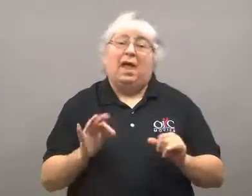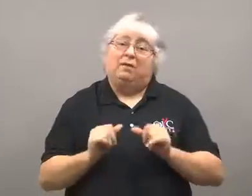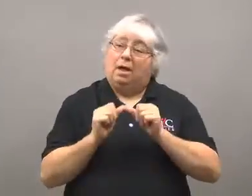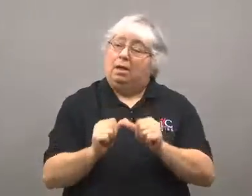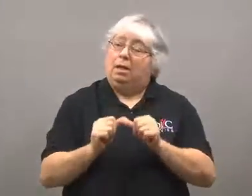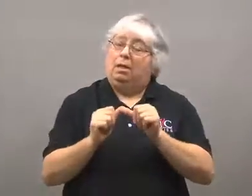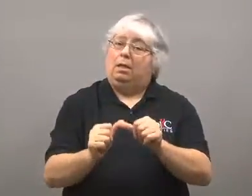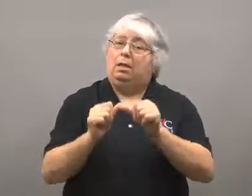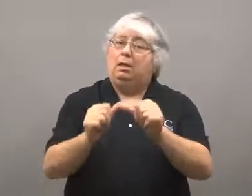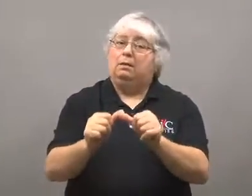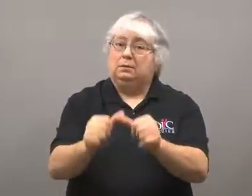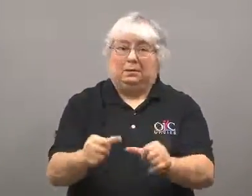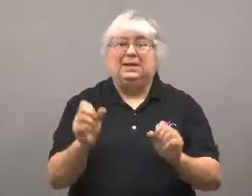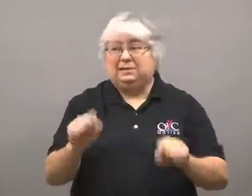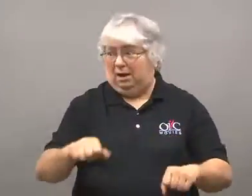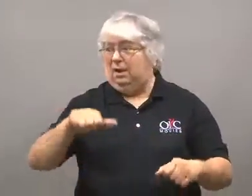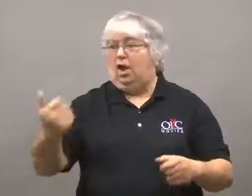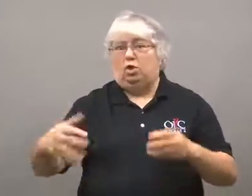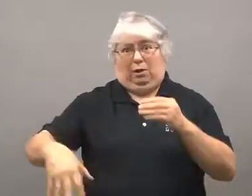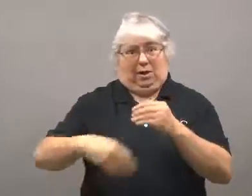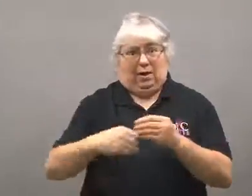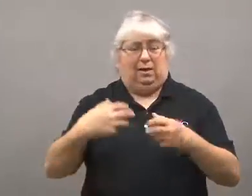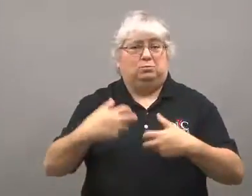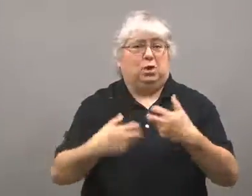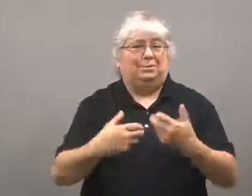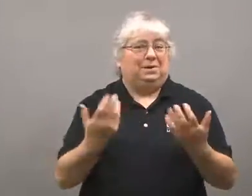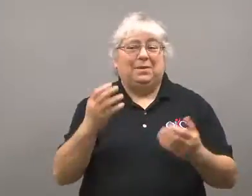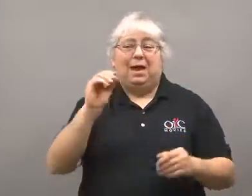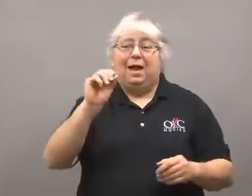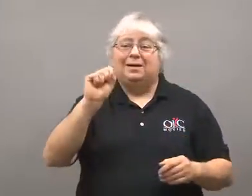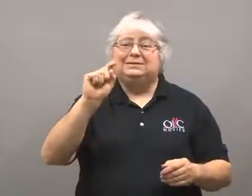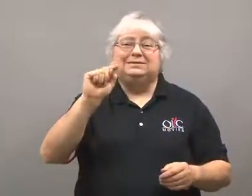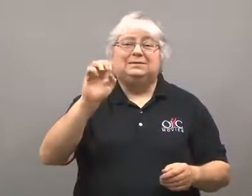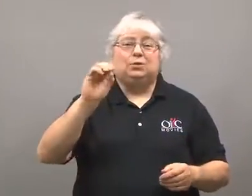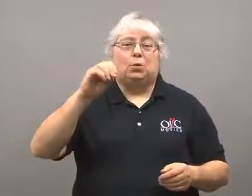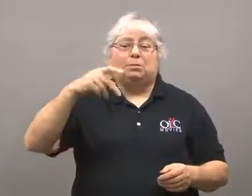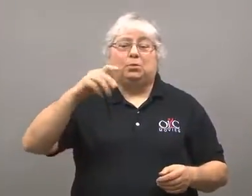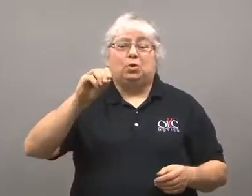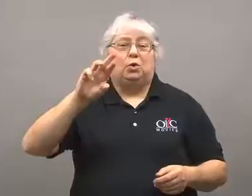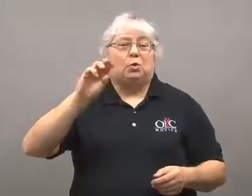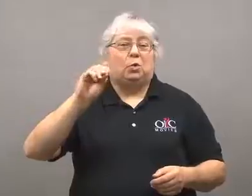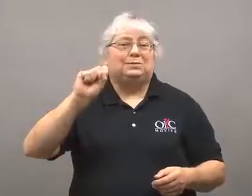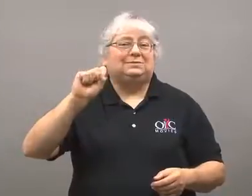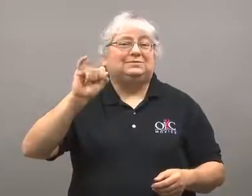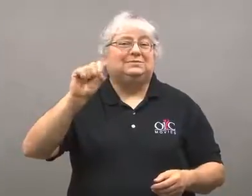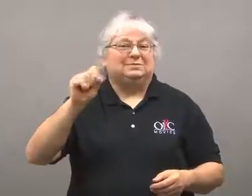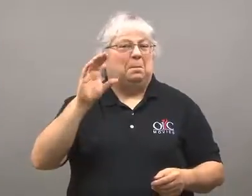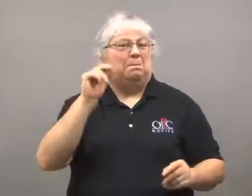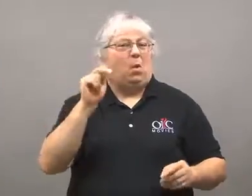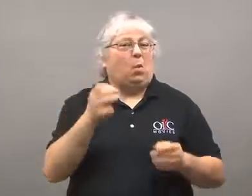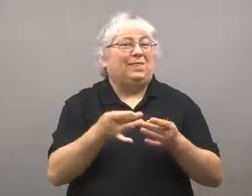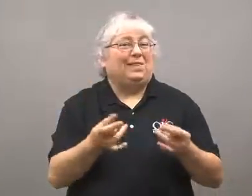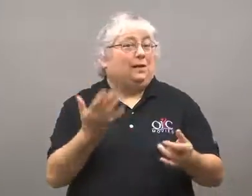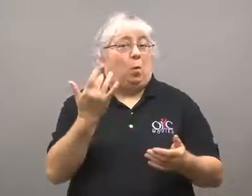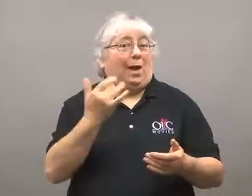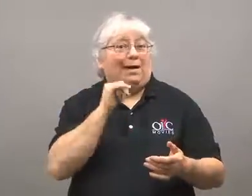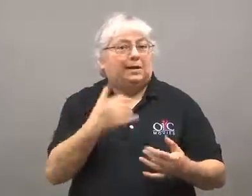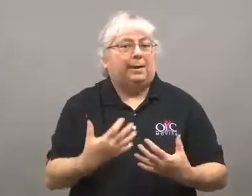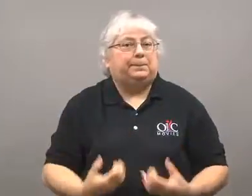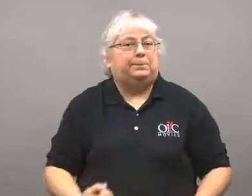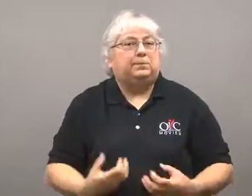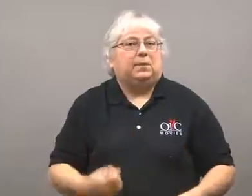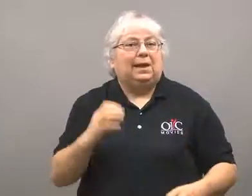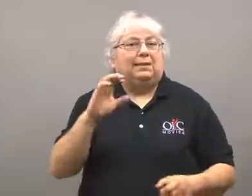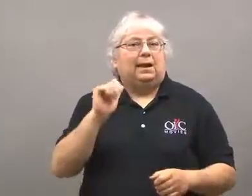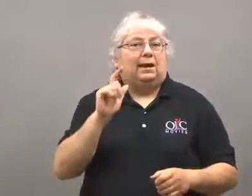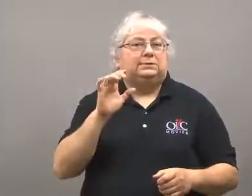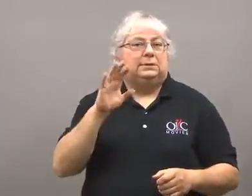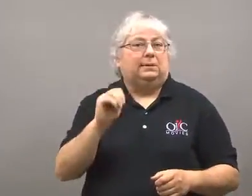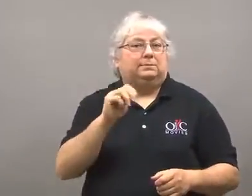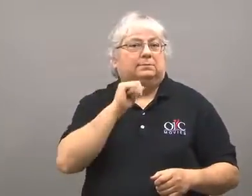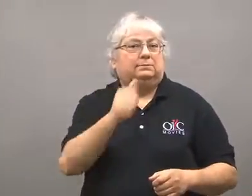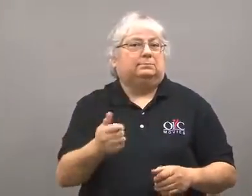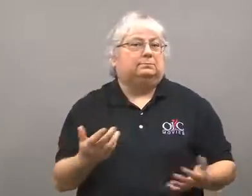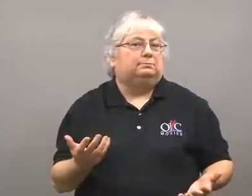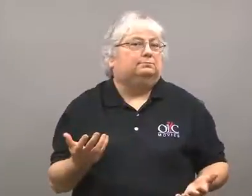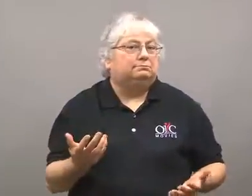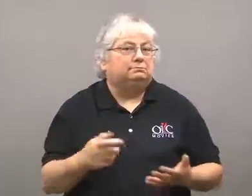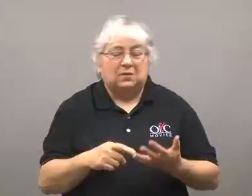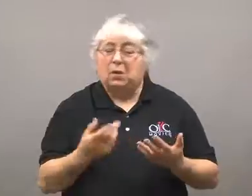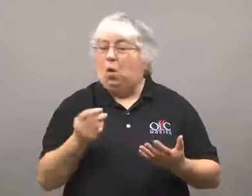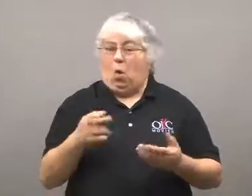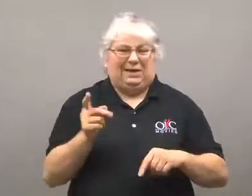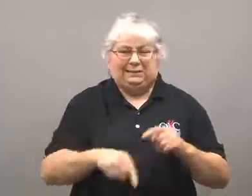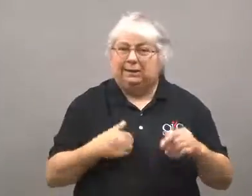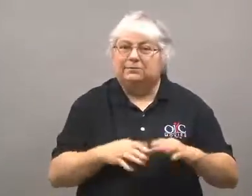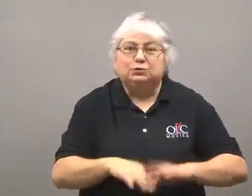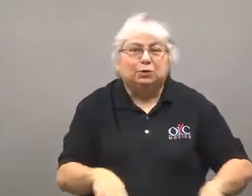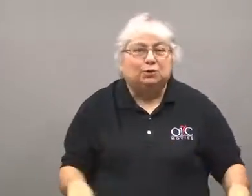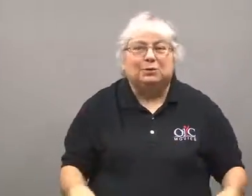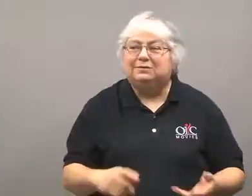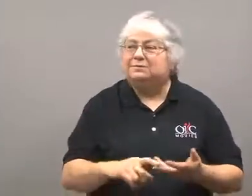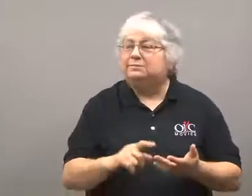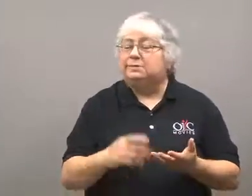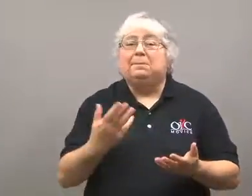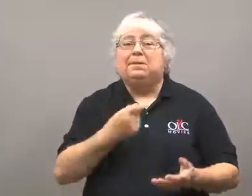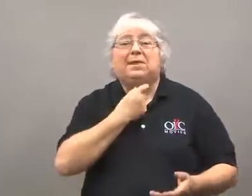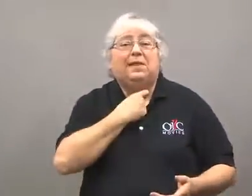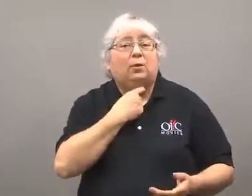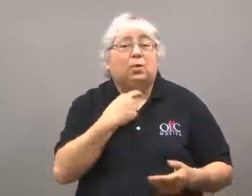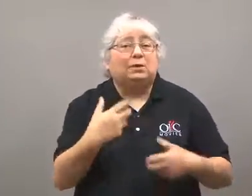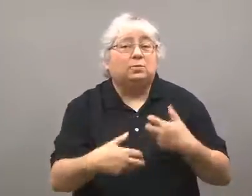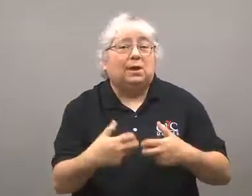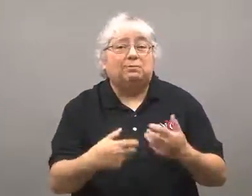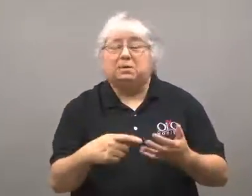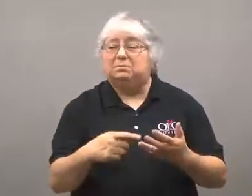Long term effects include osteoporosis due to not absorbing calcium,